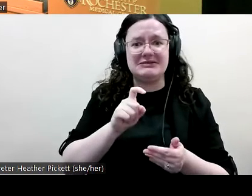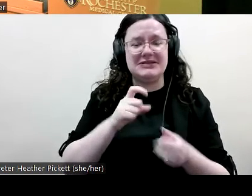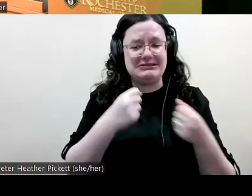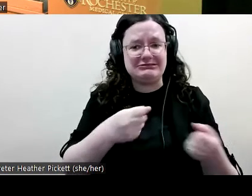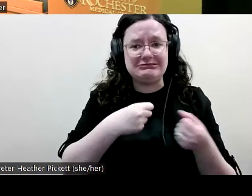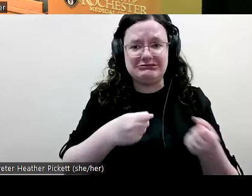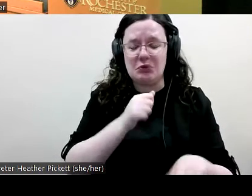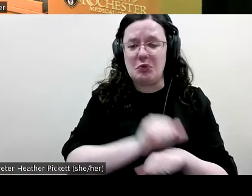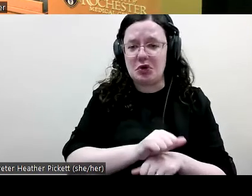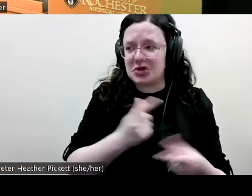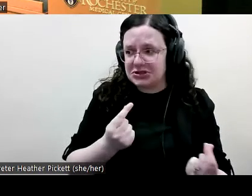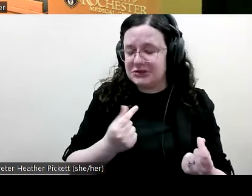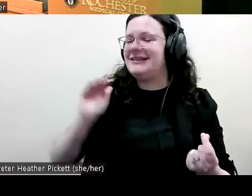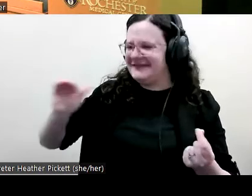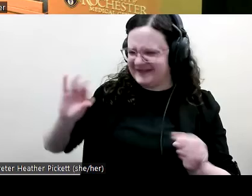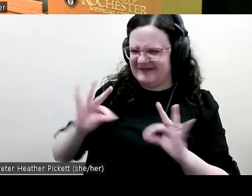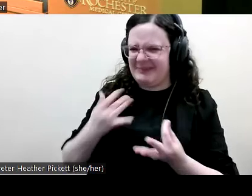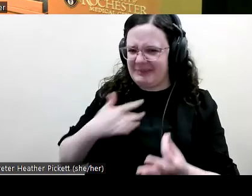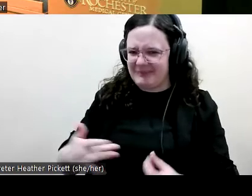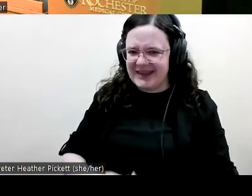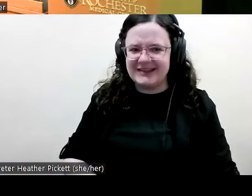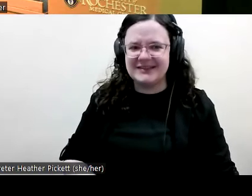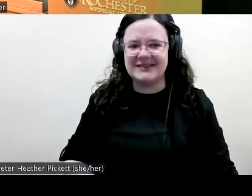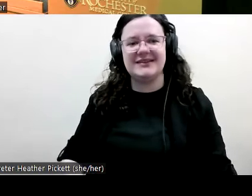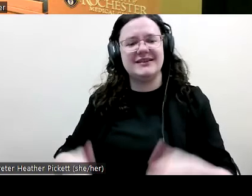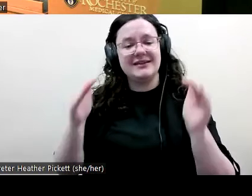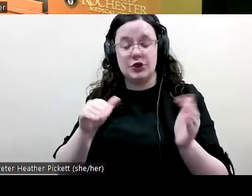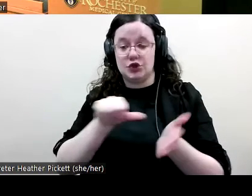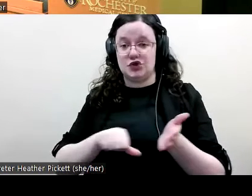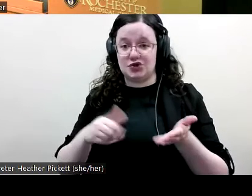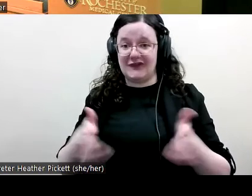with food right and support do the you know do your laundry do the mow the lawn those kinds of